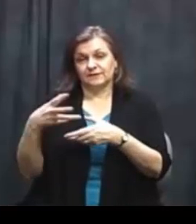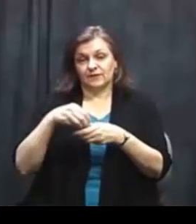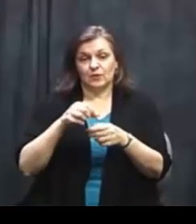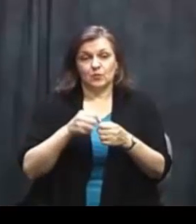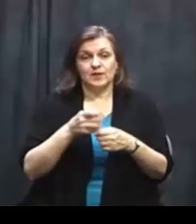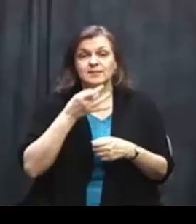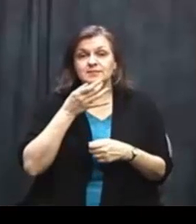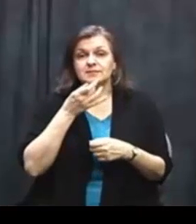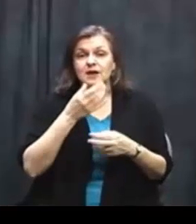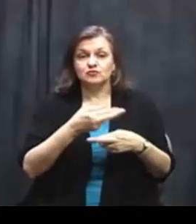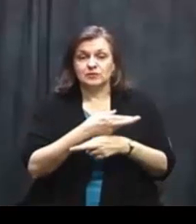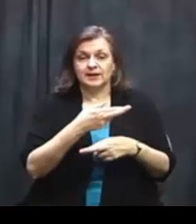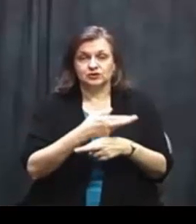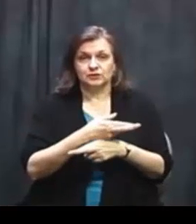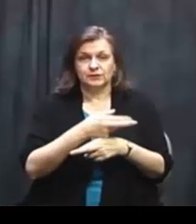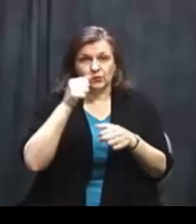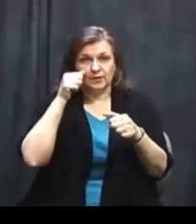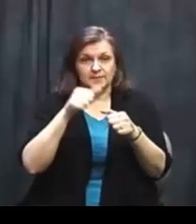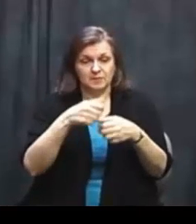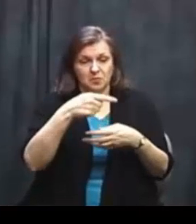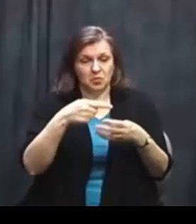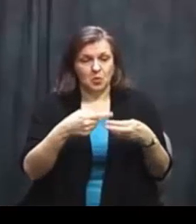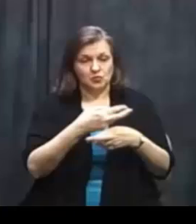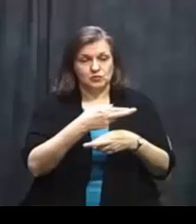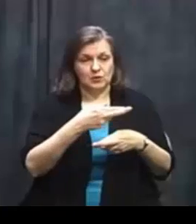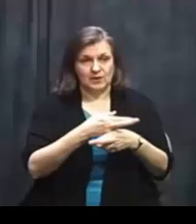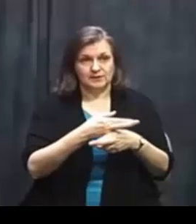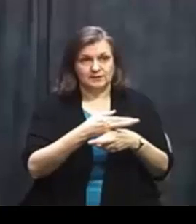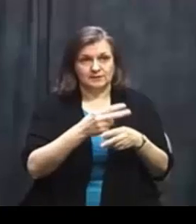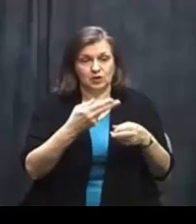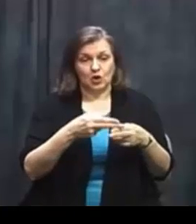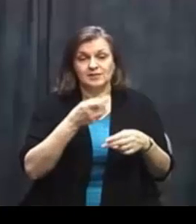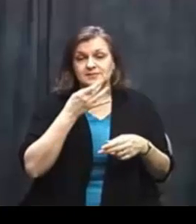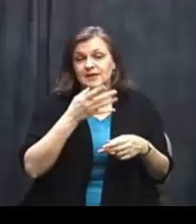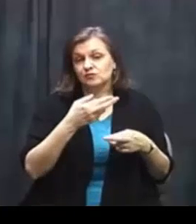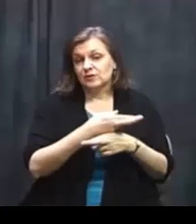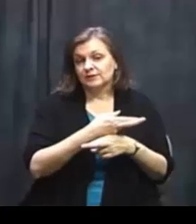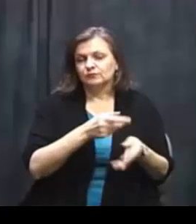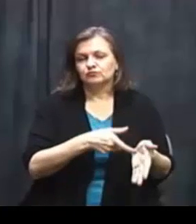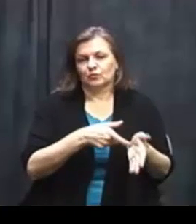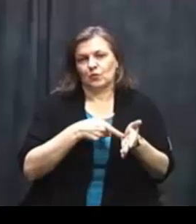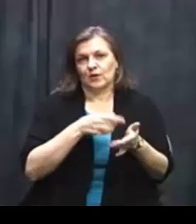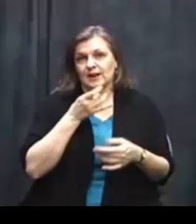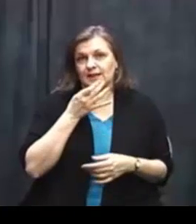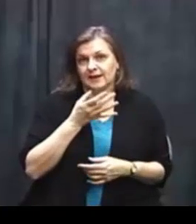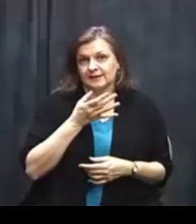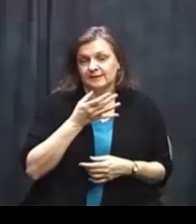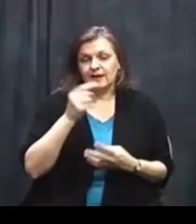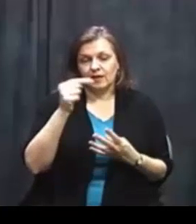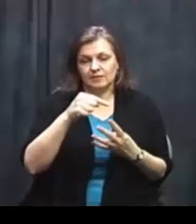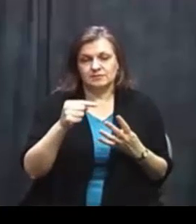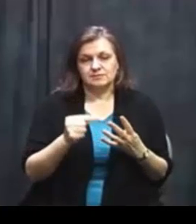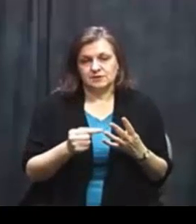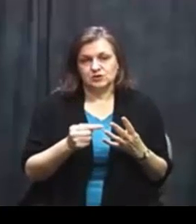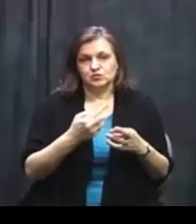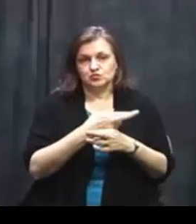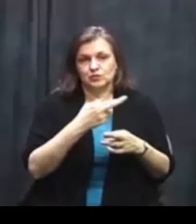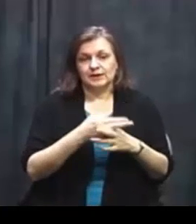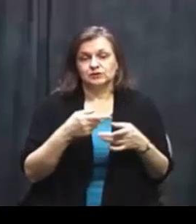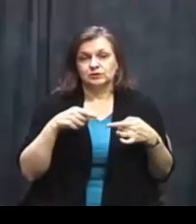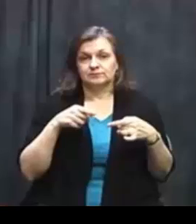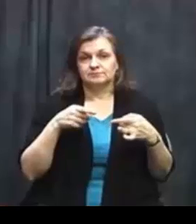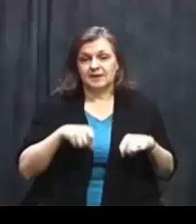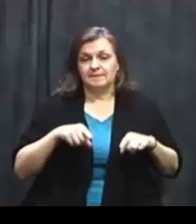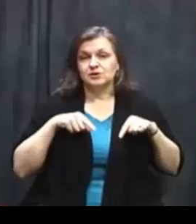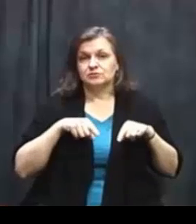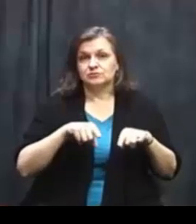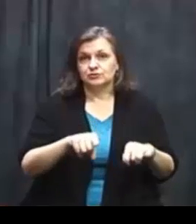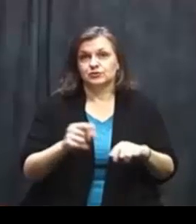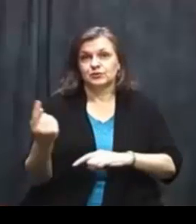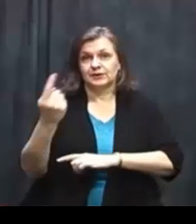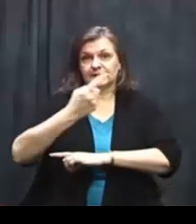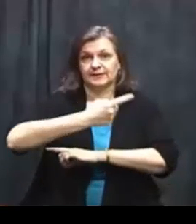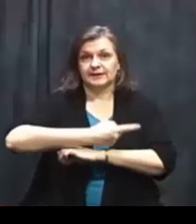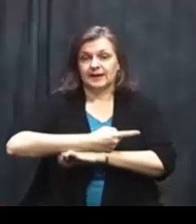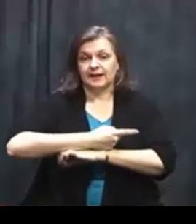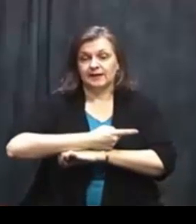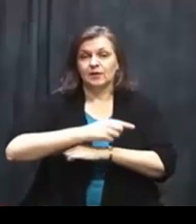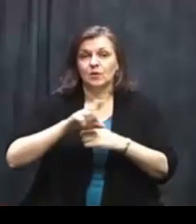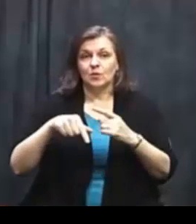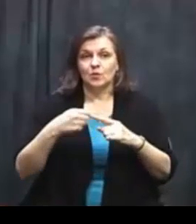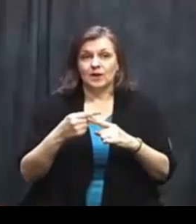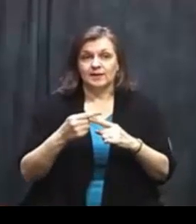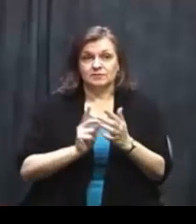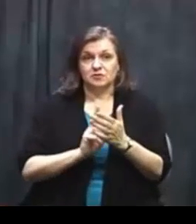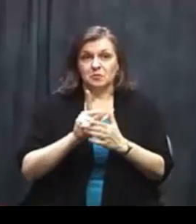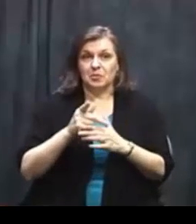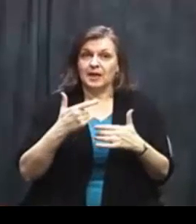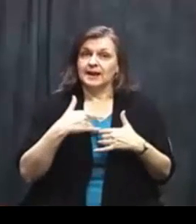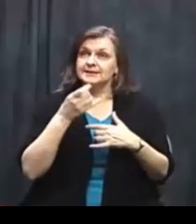remember light reactions in photosynthesis require light so these reactions will occur during the day when you have a source of